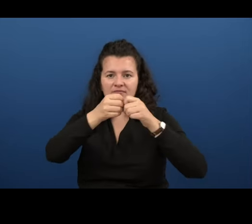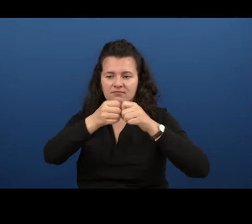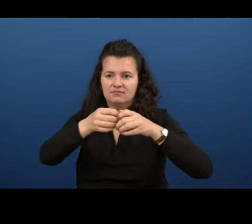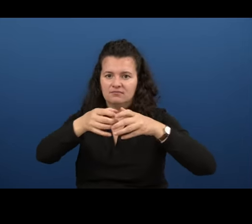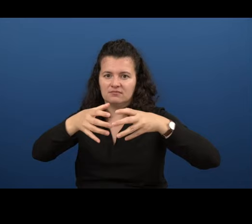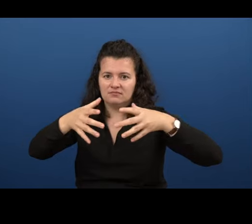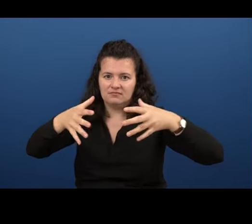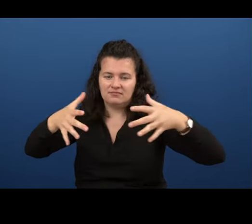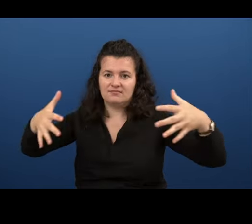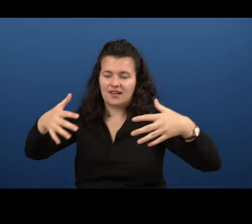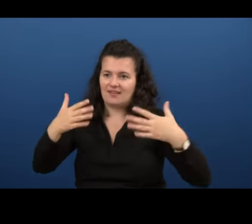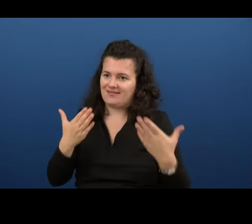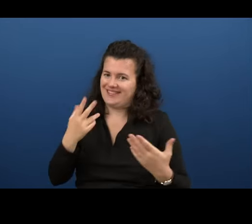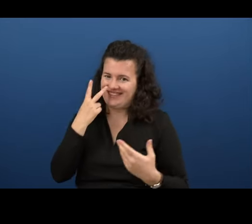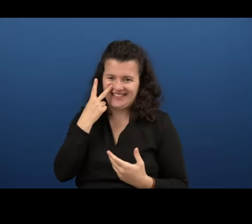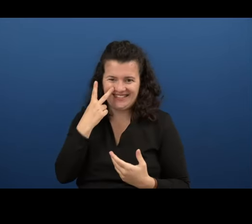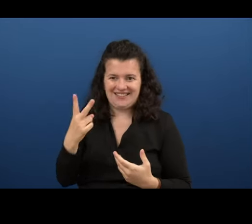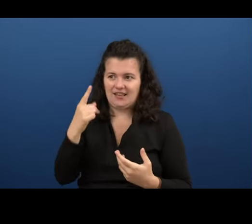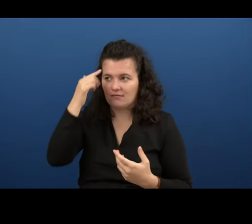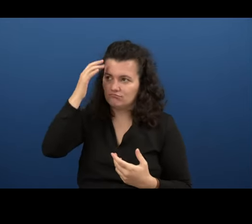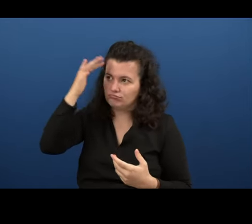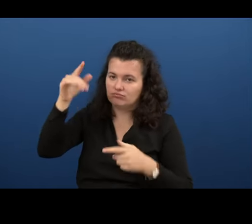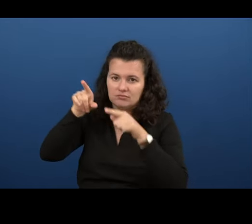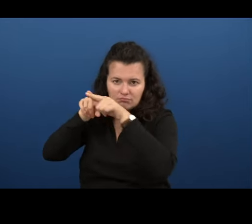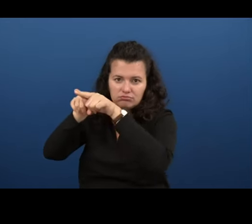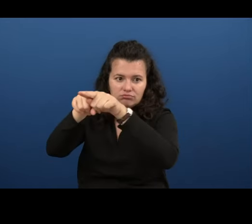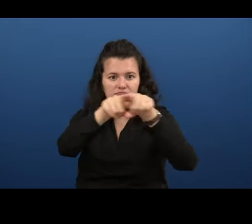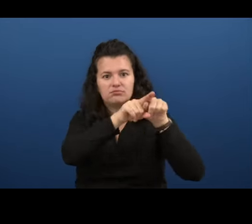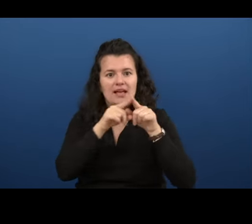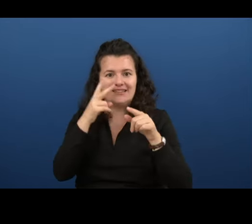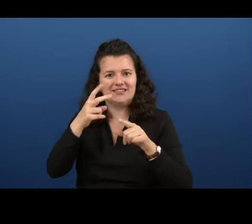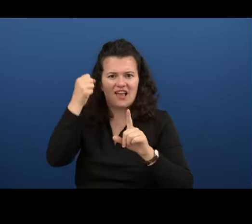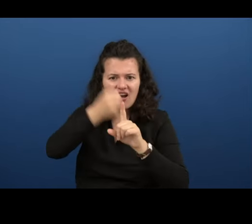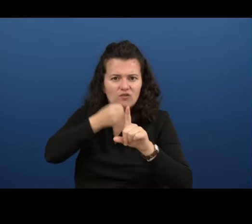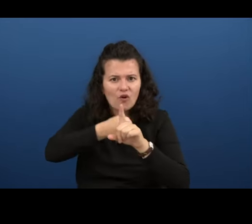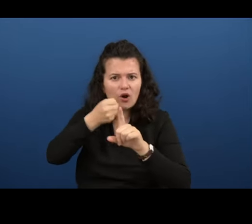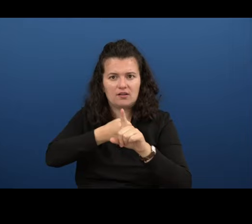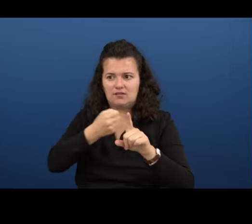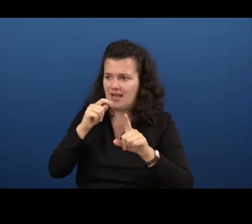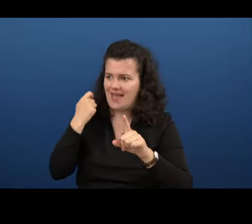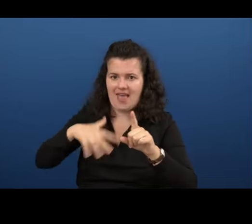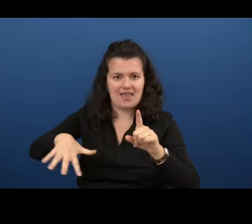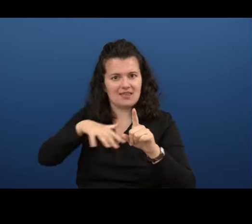seeing strong advocacy at the national level. 12:07:22 We have, for instance, youth who